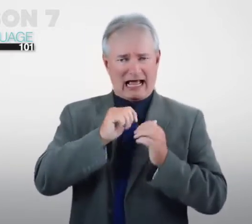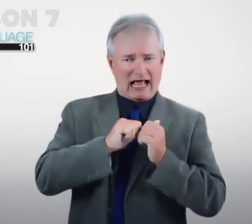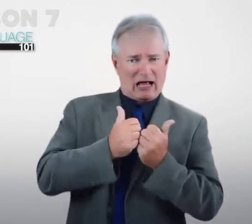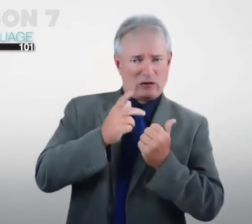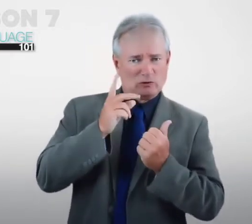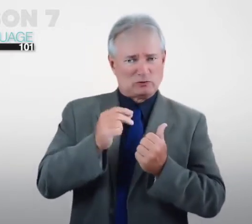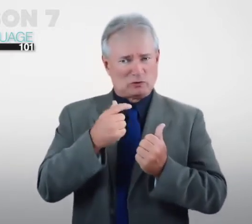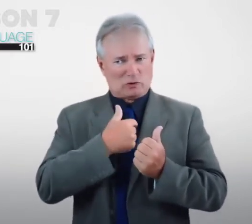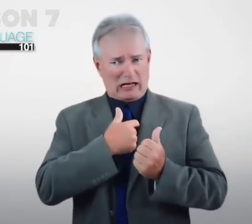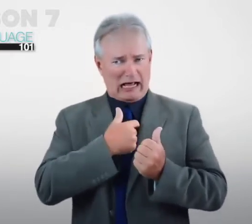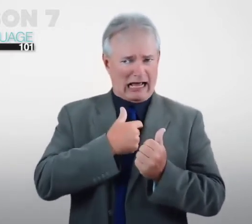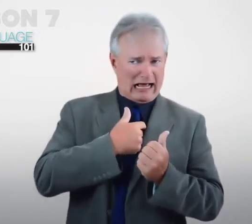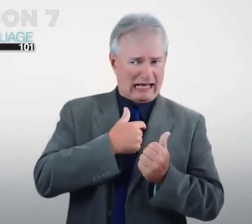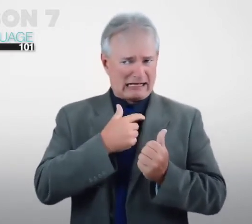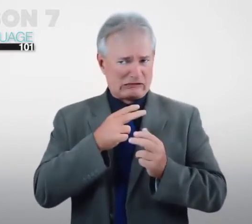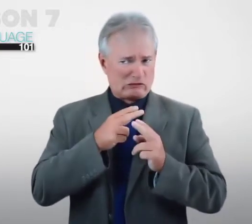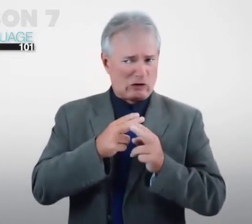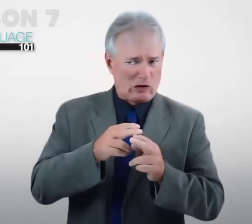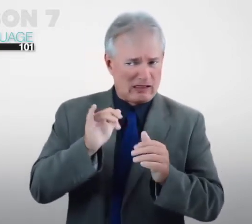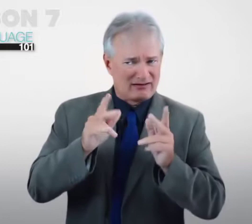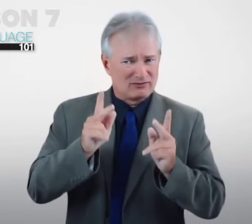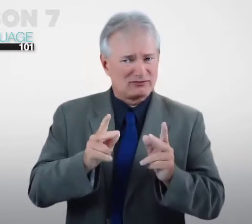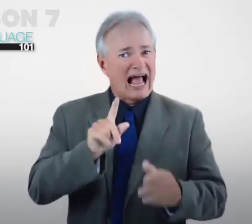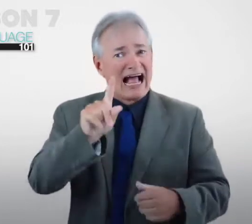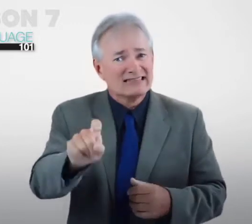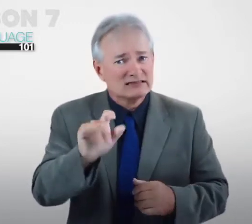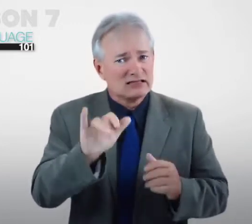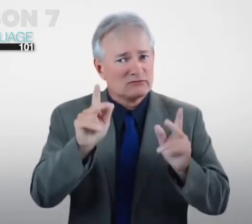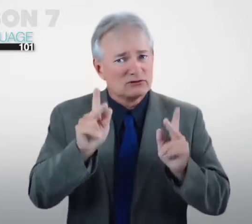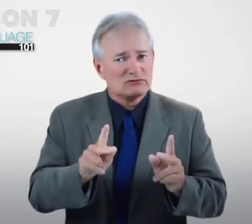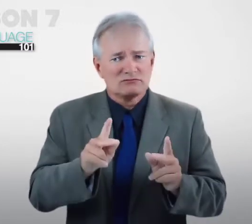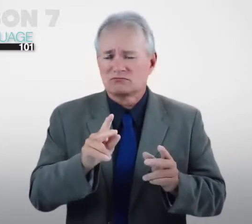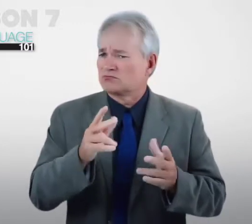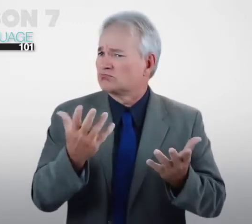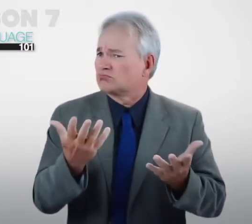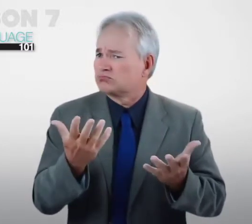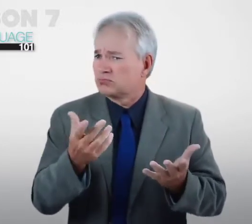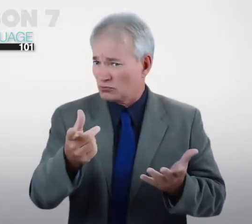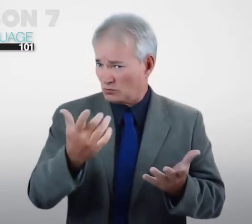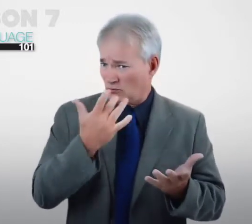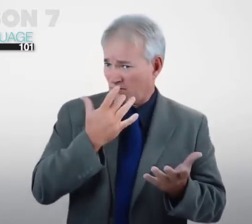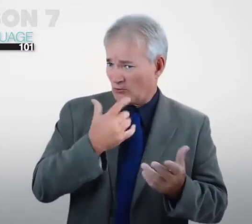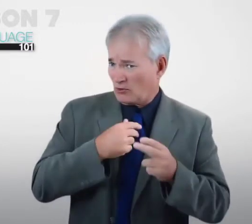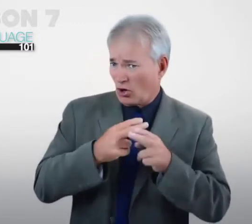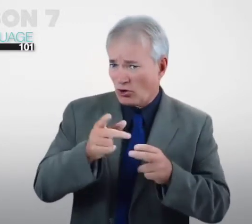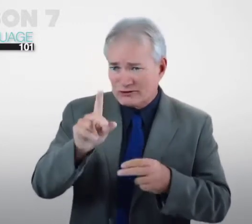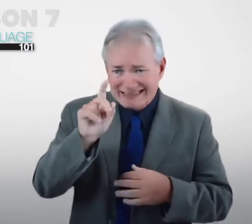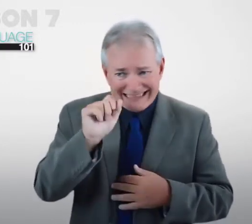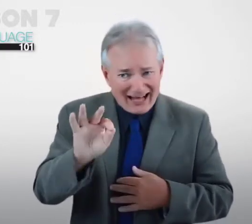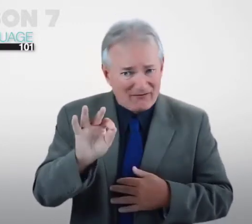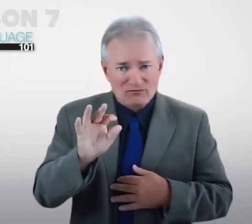if you're just wondering, well, how should I describe that person? Ask them,